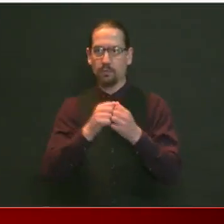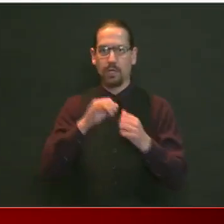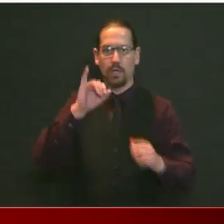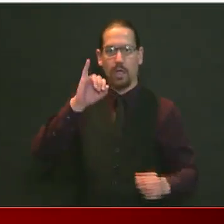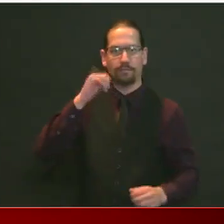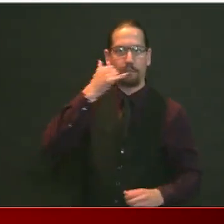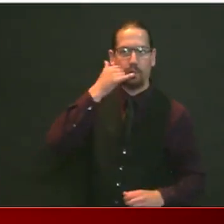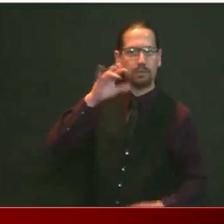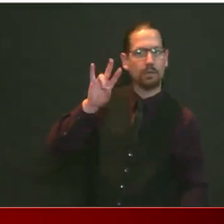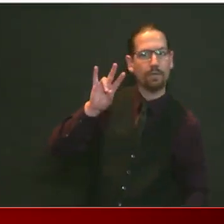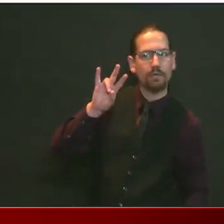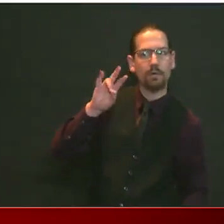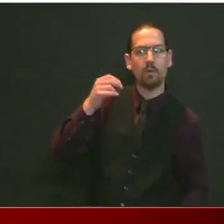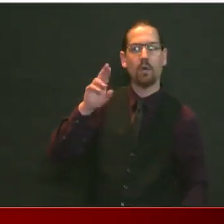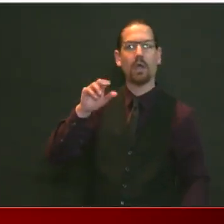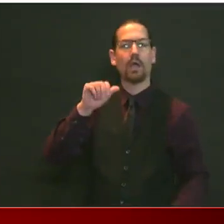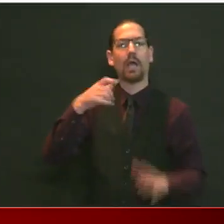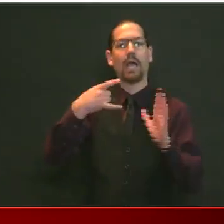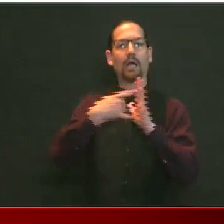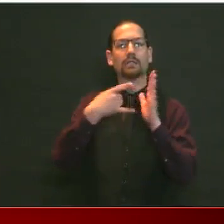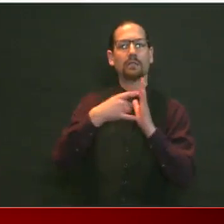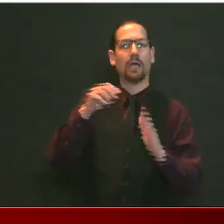THE TECHNICAL LIMITATIONS AS FAR AS iPHONE